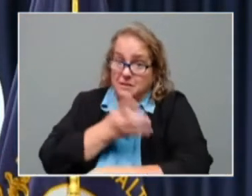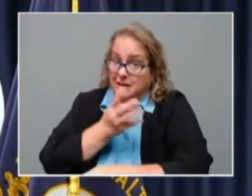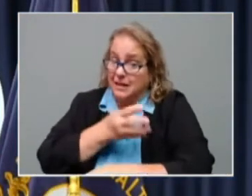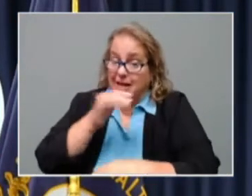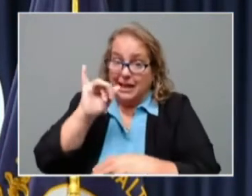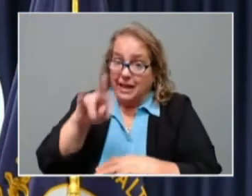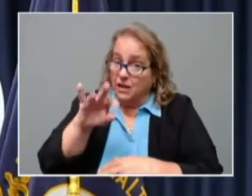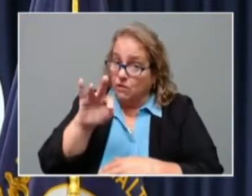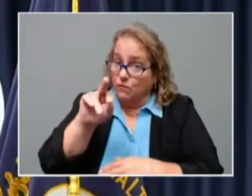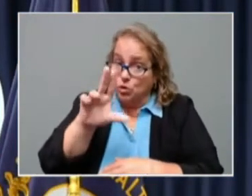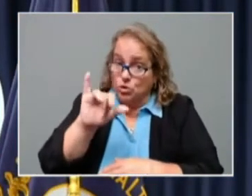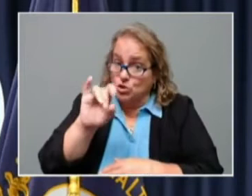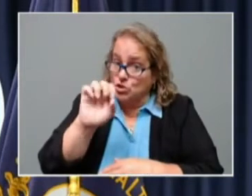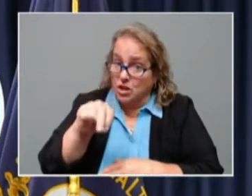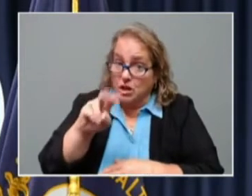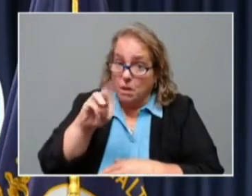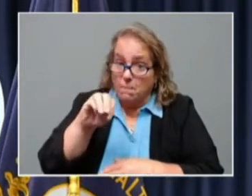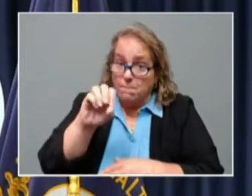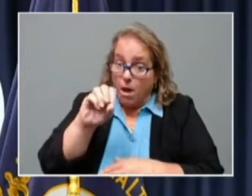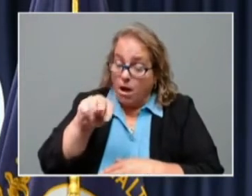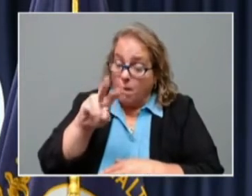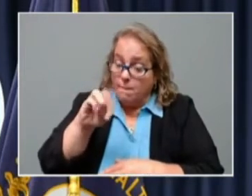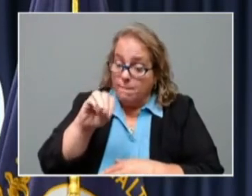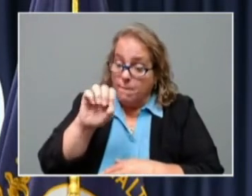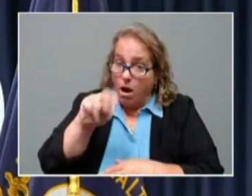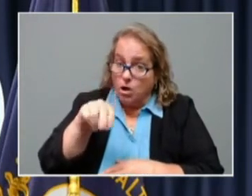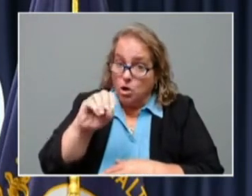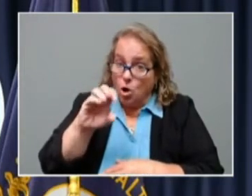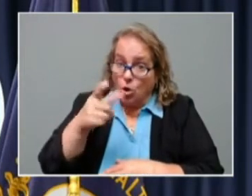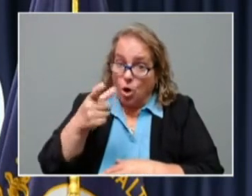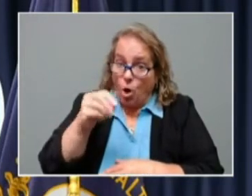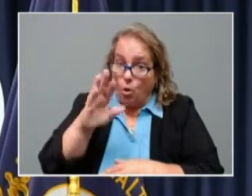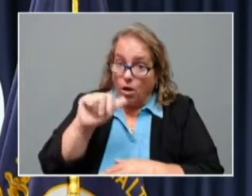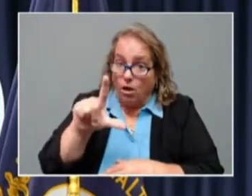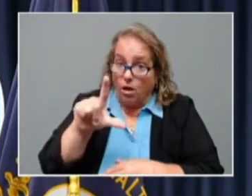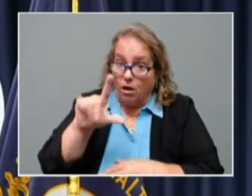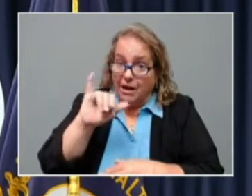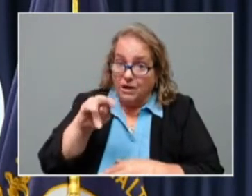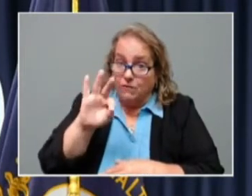than the original allocations we believed we would receive. We have been